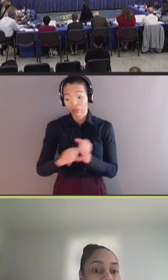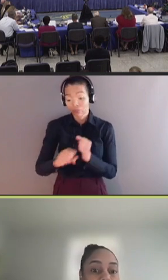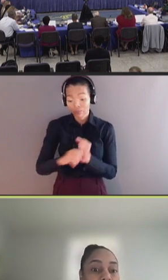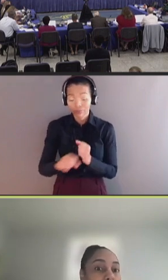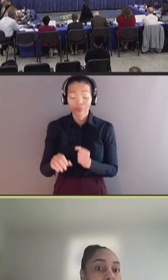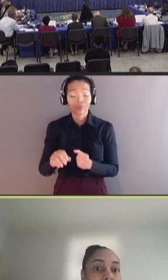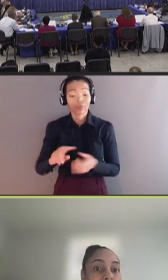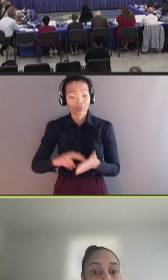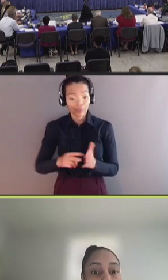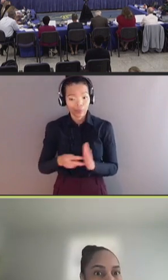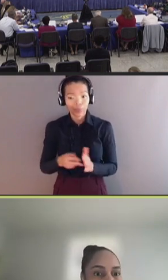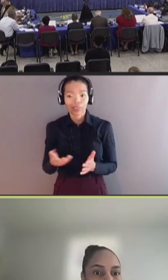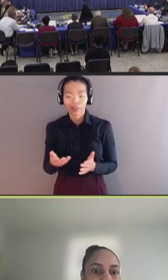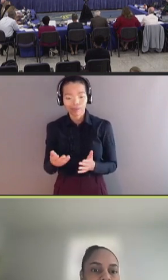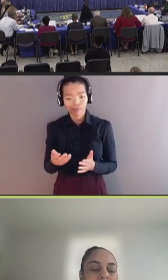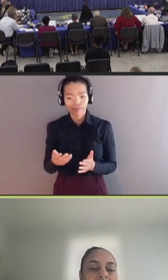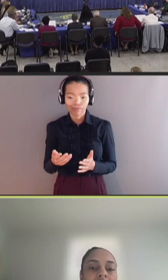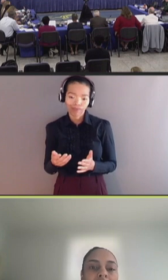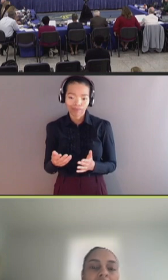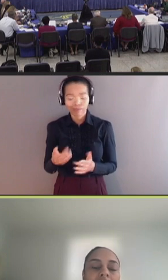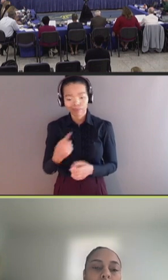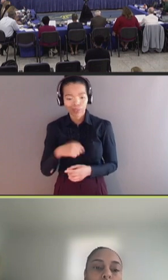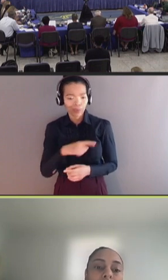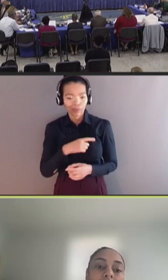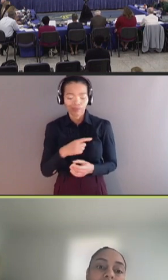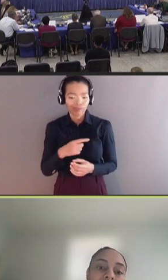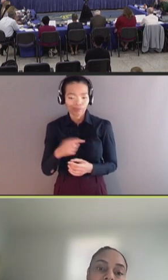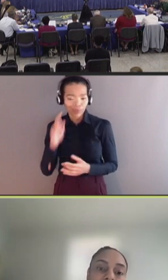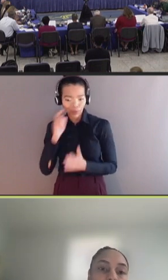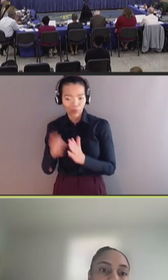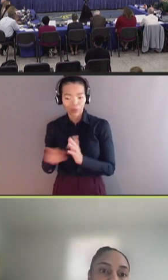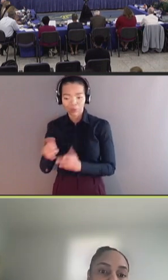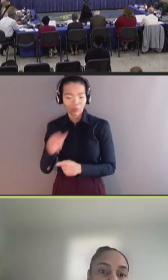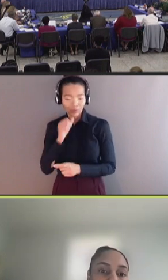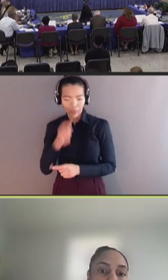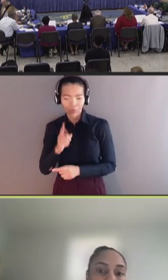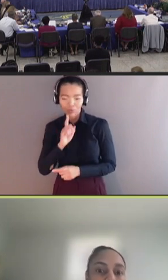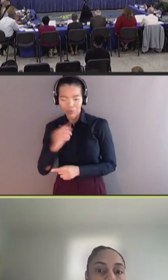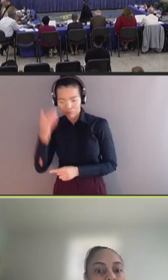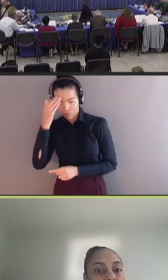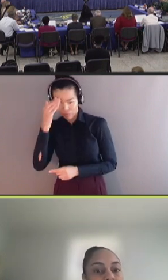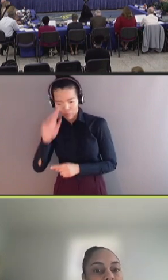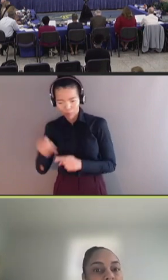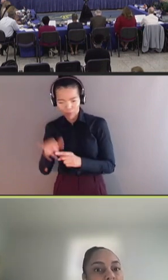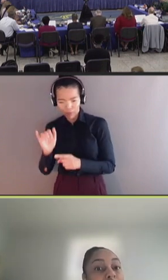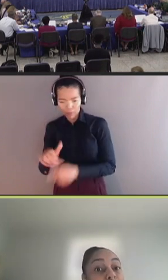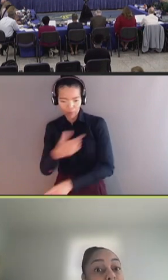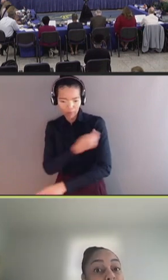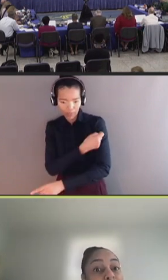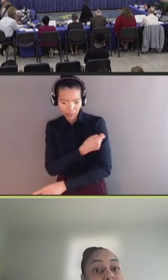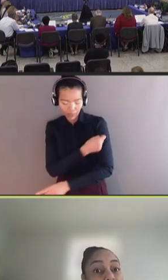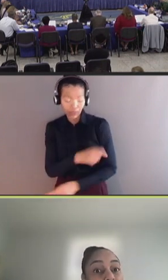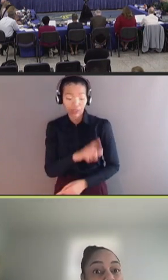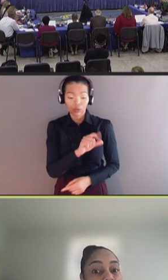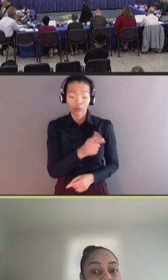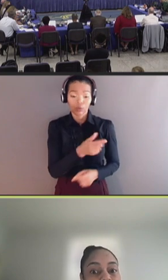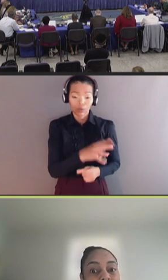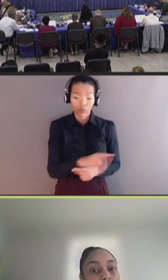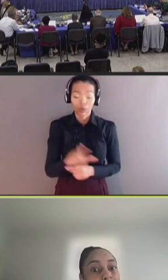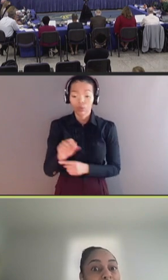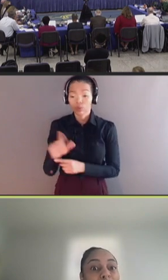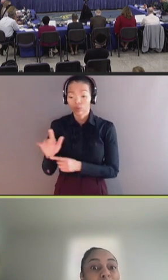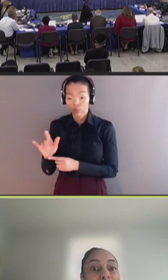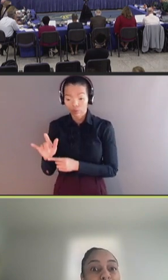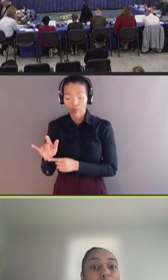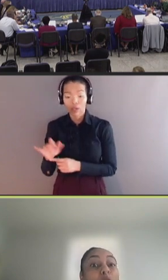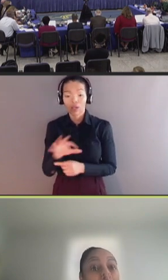a lower awareness of the vaccine. But as the 2024, 2025 flu and COVID vaccines become more